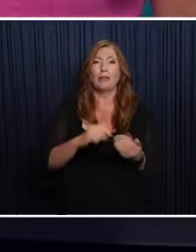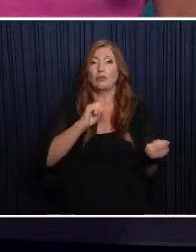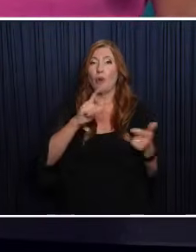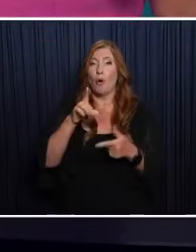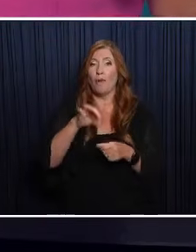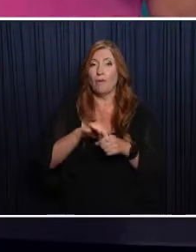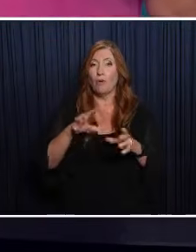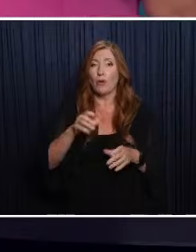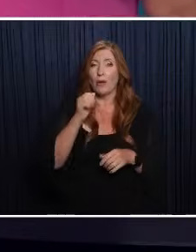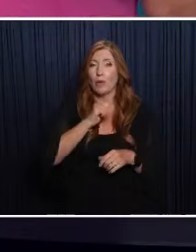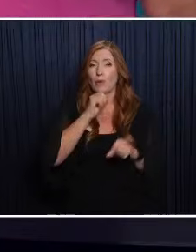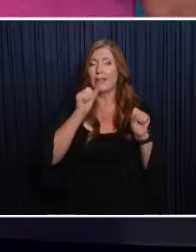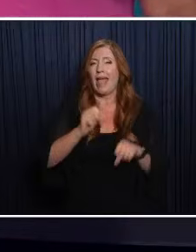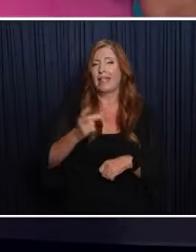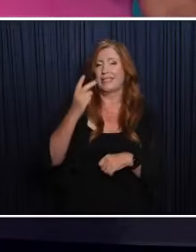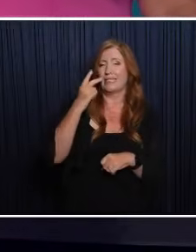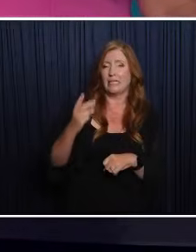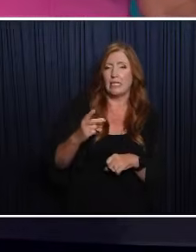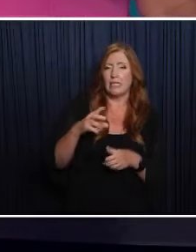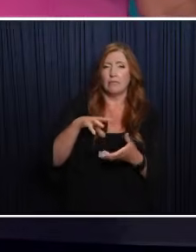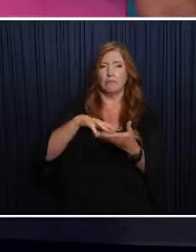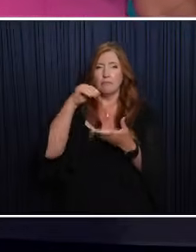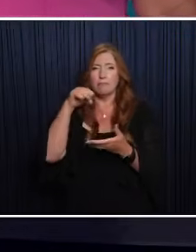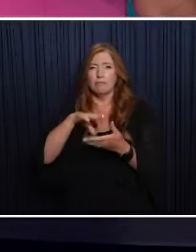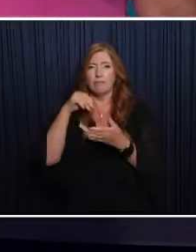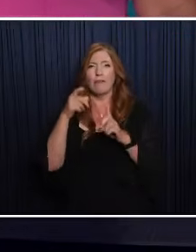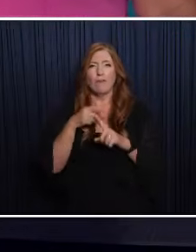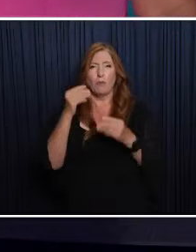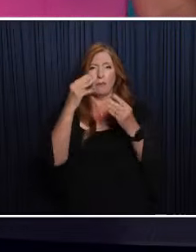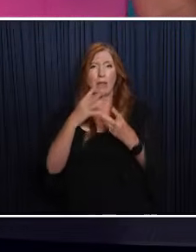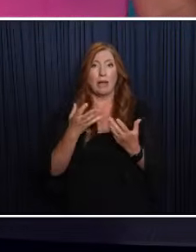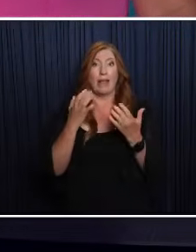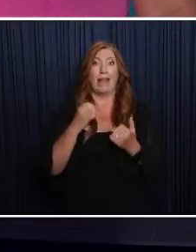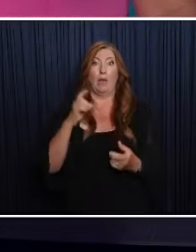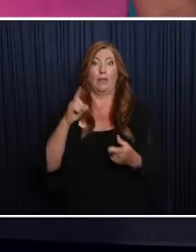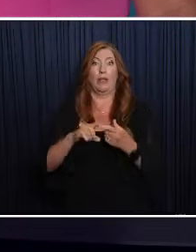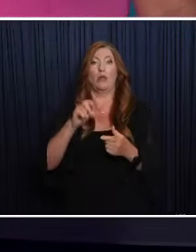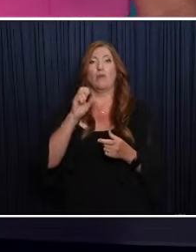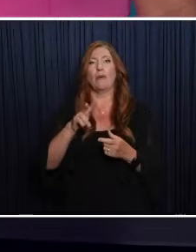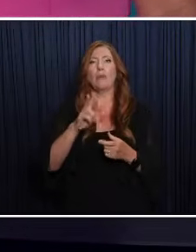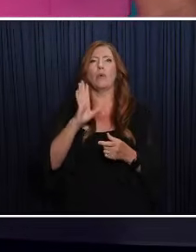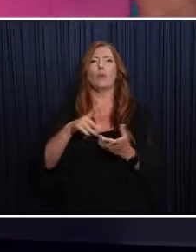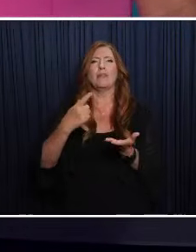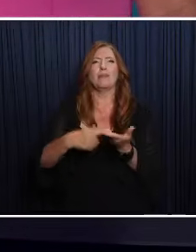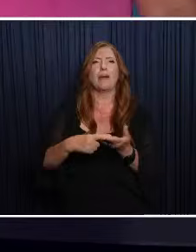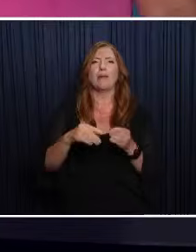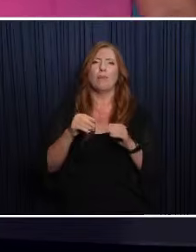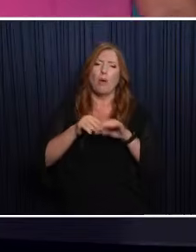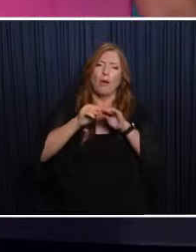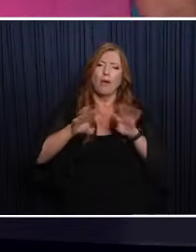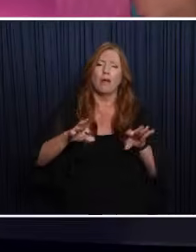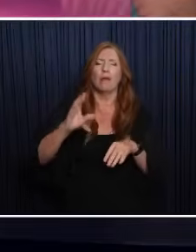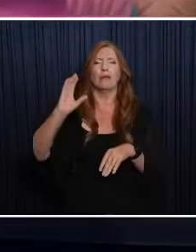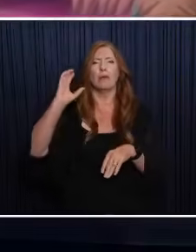DEMOCRACY IN ARIZONA THROUGH A PARTNERSHIP WITH THE CITIZENS CLEAN ELECTIONS COMMISSION, THE ARIZONA MEDIA ASSOCIATION, AND RIESTER. IT'S A PARTNERSHIP DESIGNED TO MAKE CANDIDATE DEBATES ACCESSIBLE TO EVERYONE IN